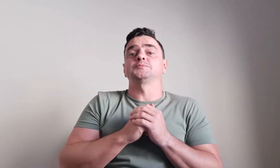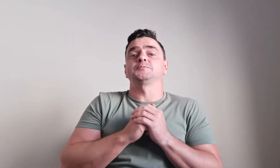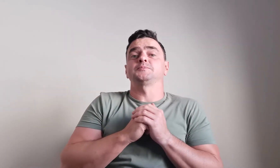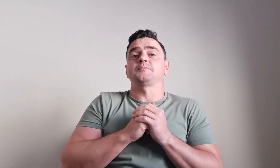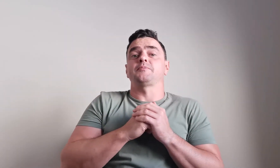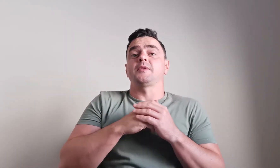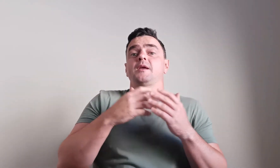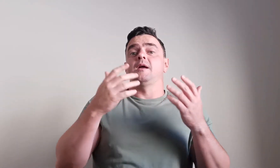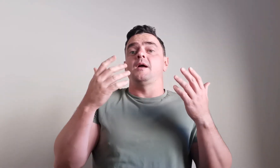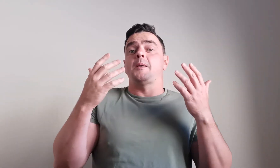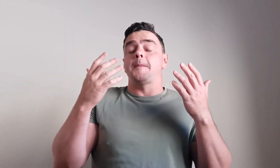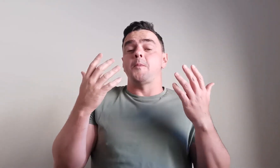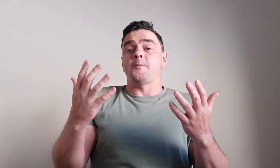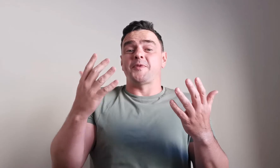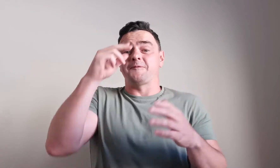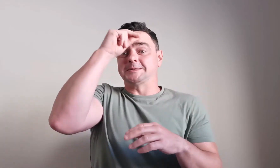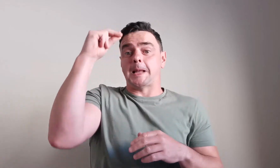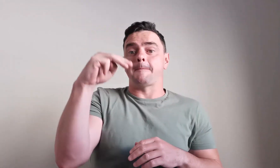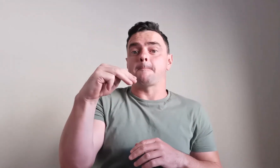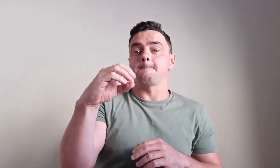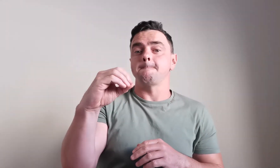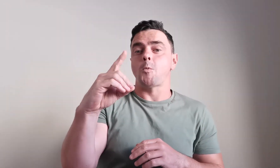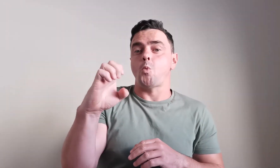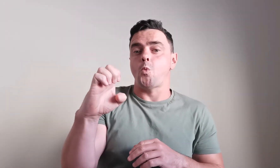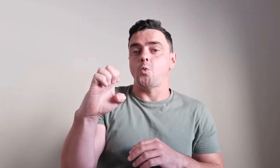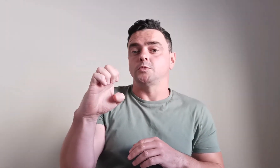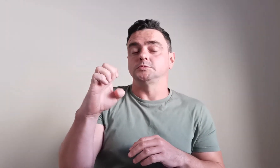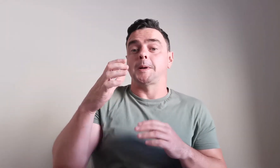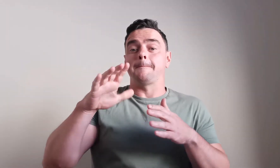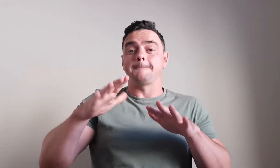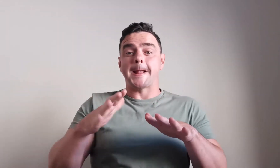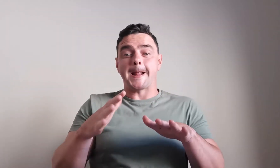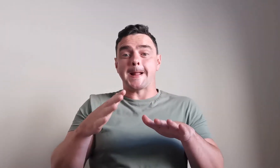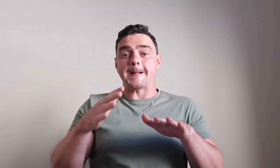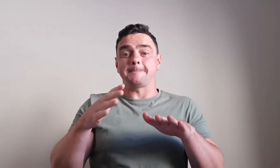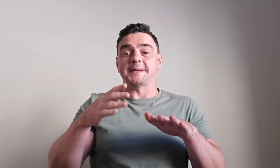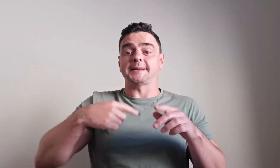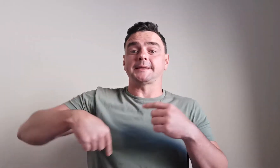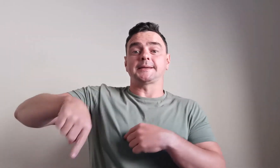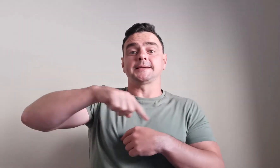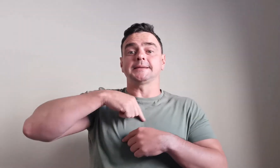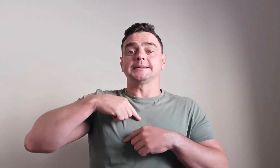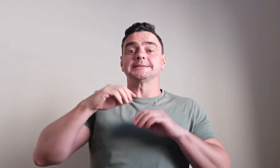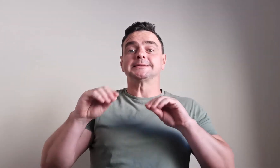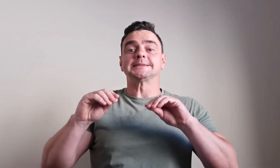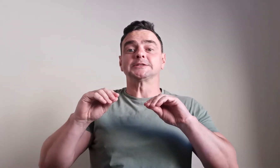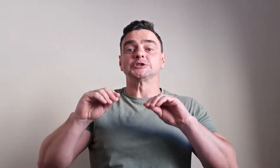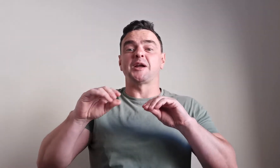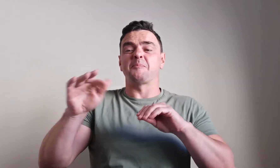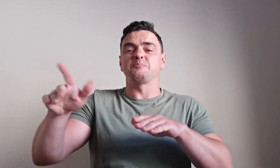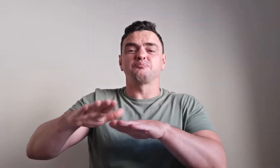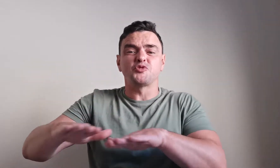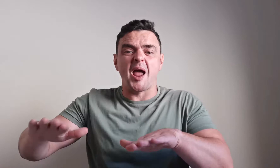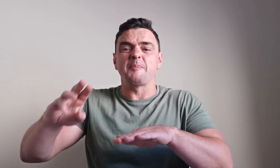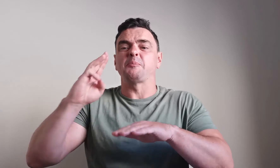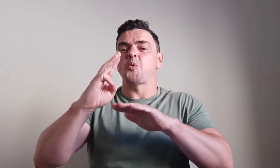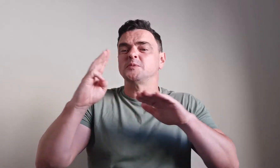This may have been signed differently by different teachers at primary, post-primary, visiting teachers,